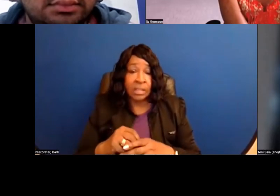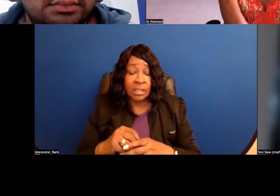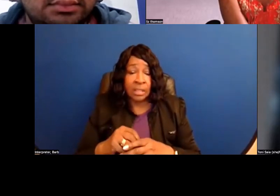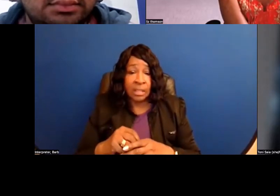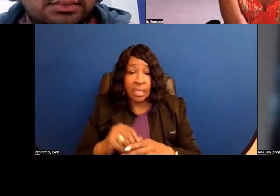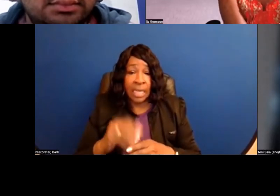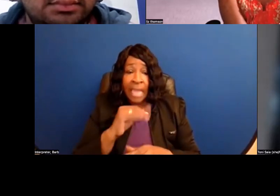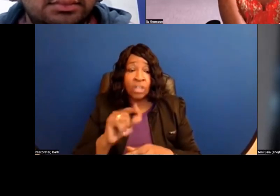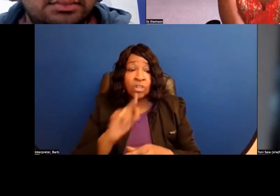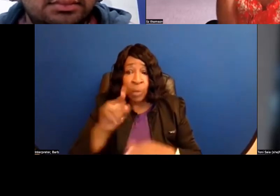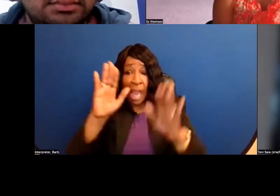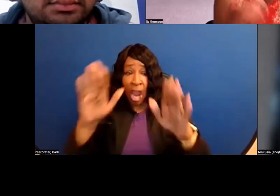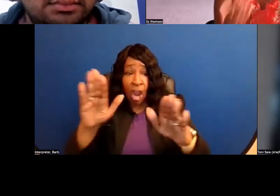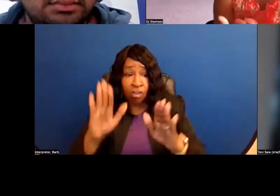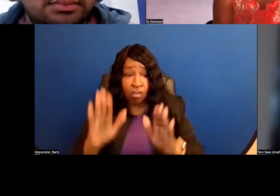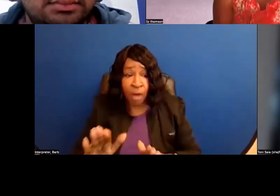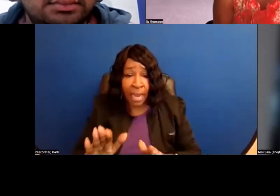I guess to spread the love around,